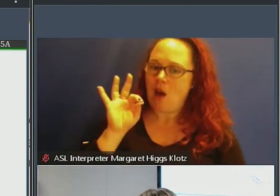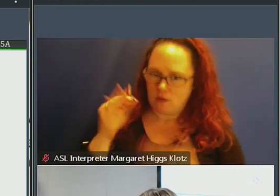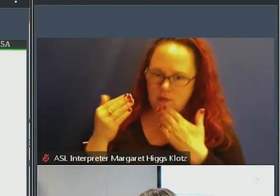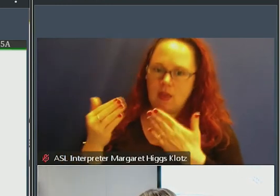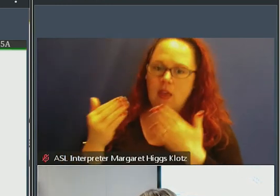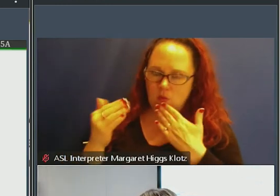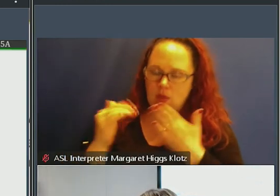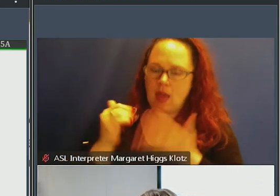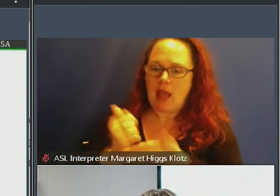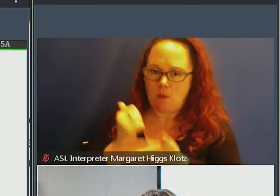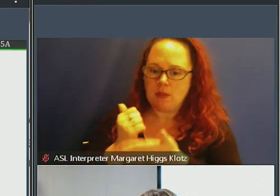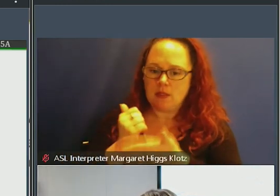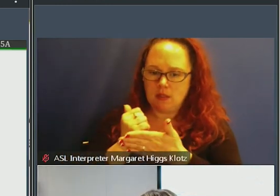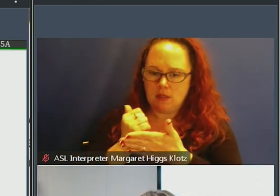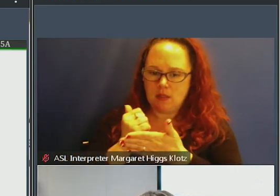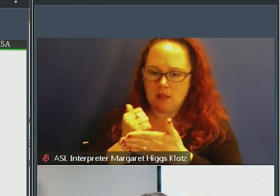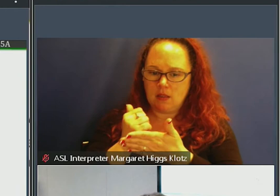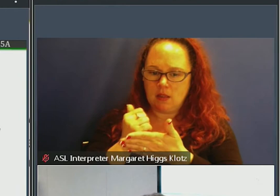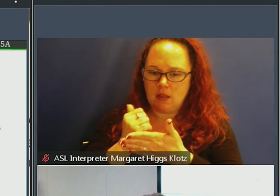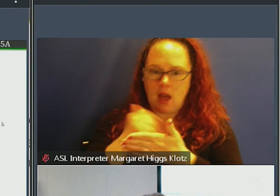Cause we had, I can't call on anyone.